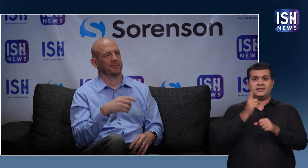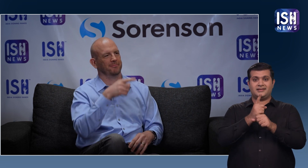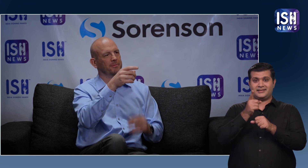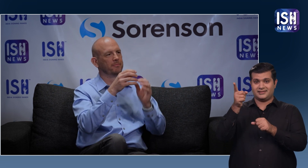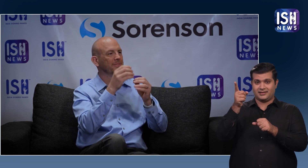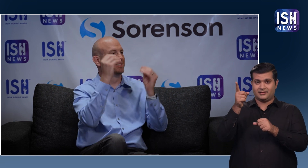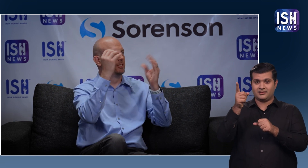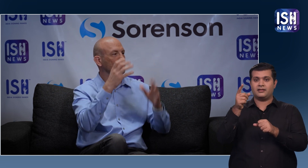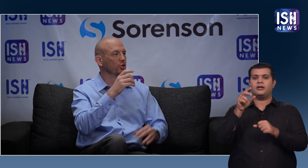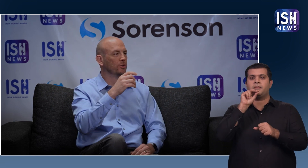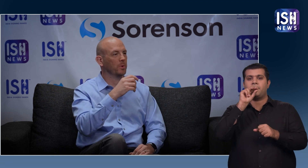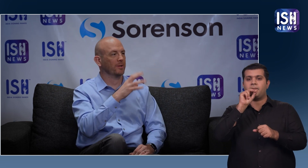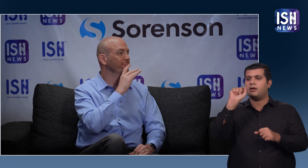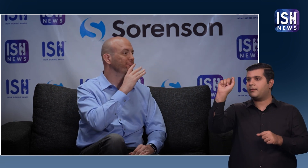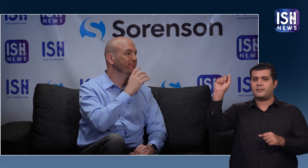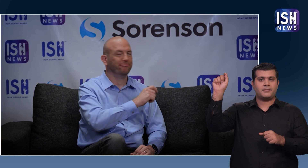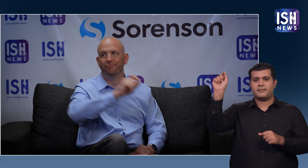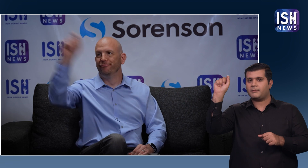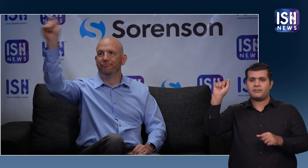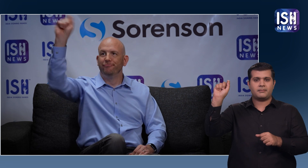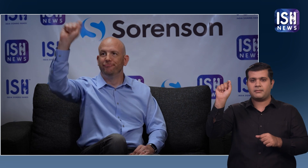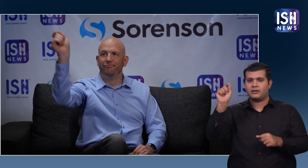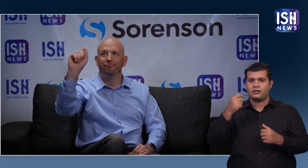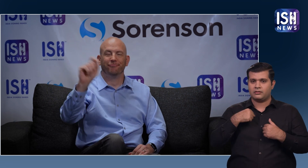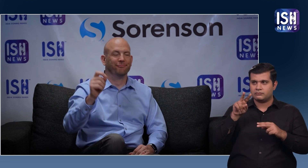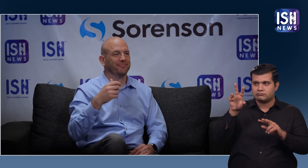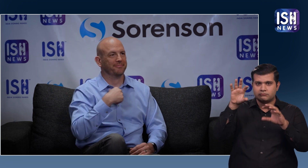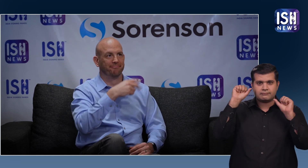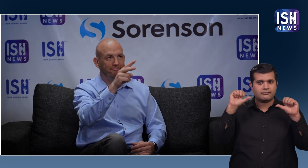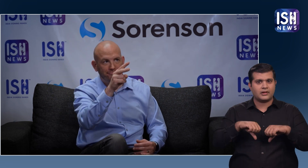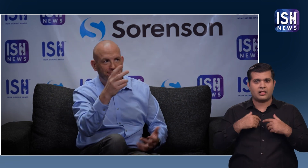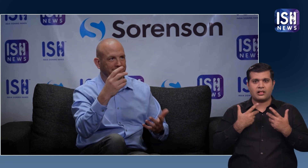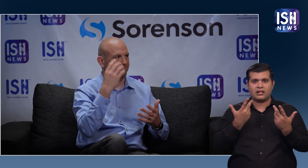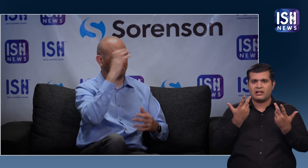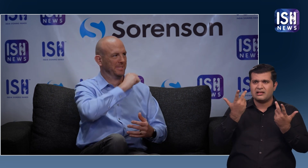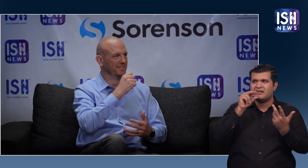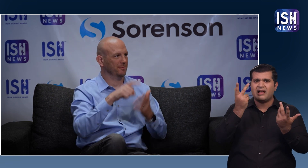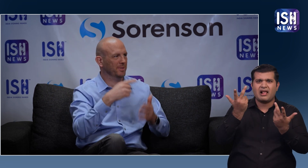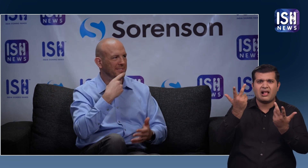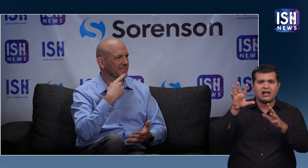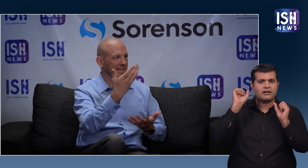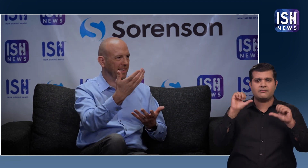The teachers would look at the board, speak and I would miss what they said.